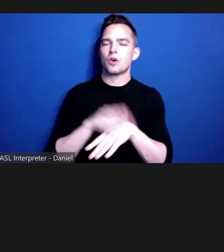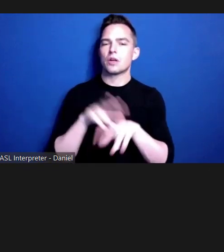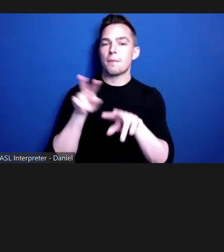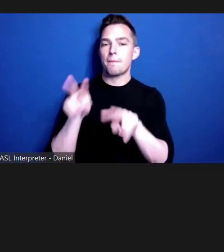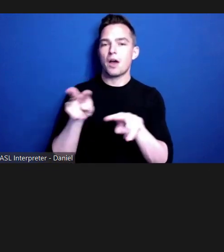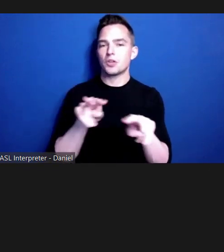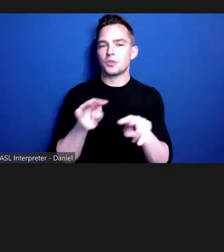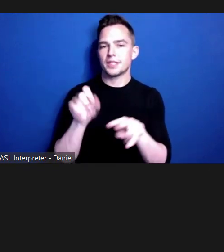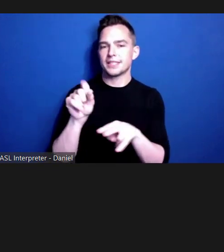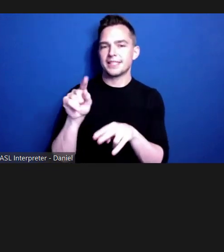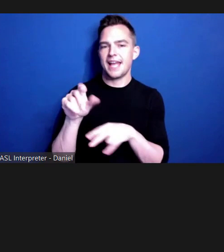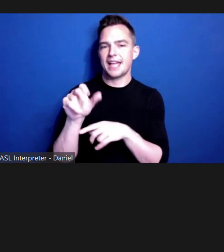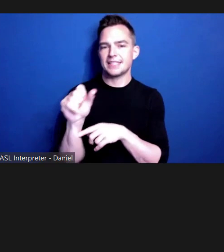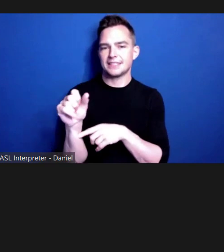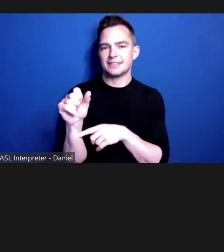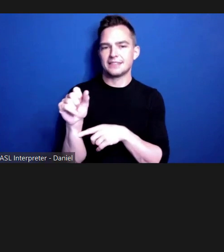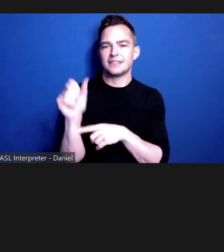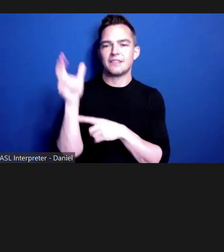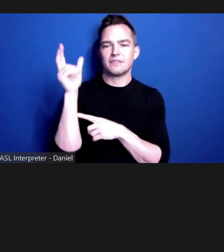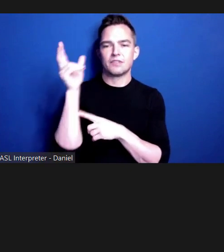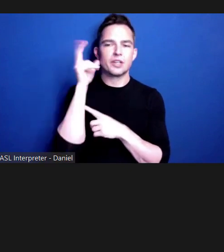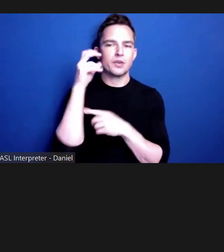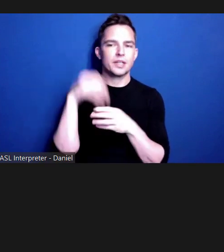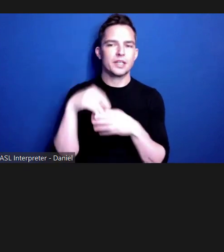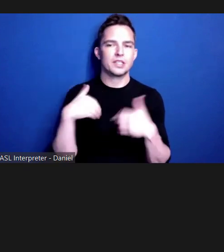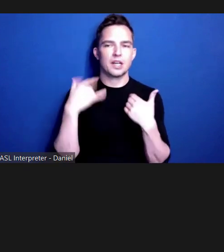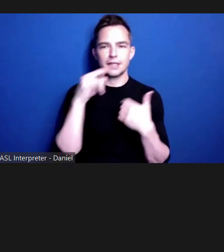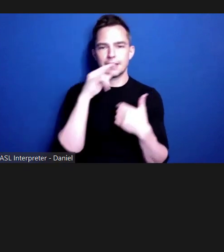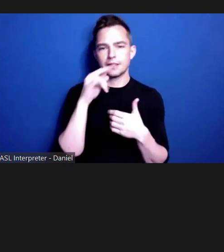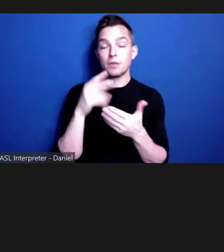So, programs like head start, which for years have served as